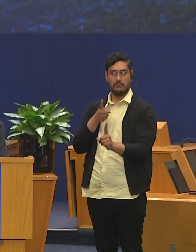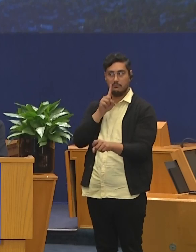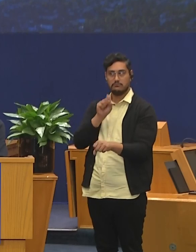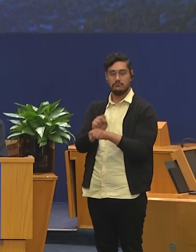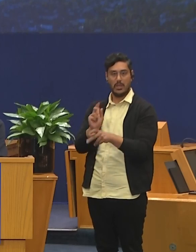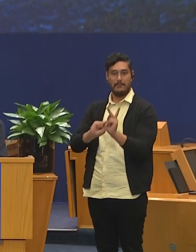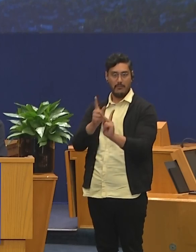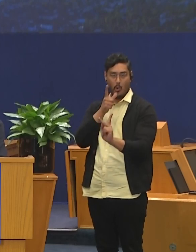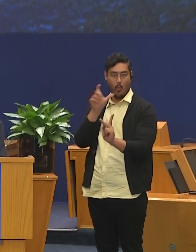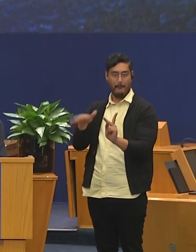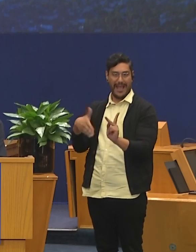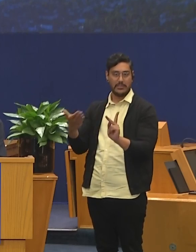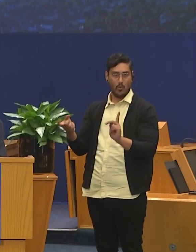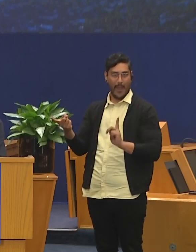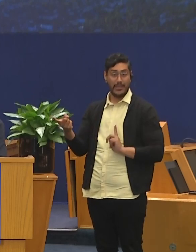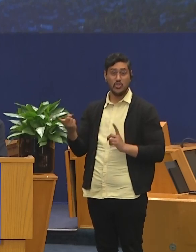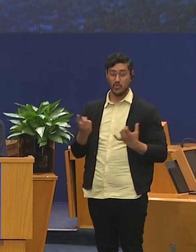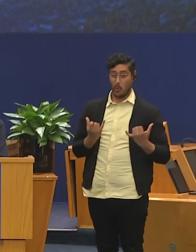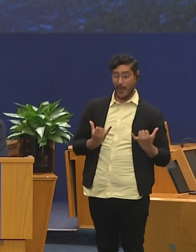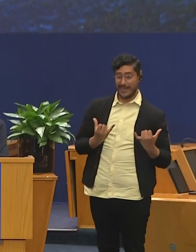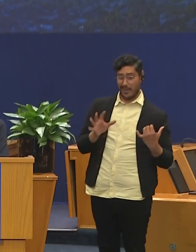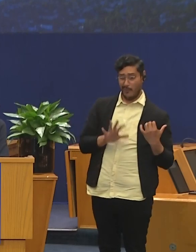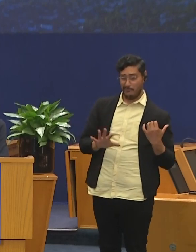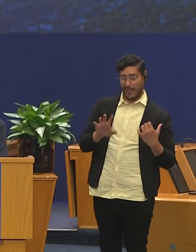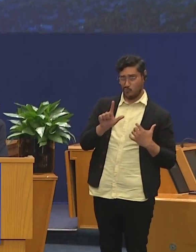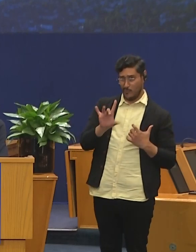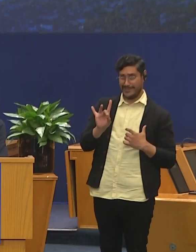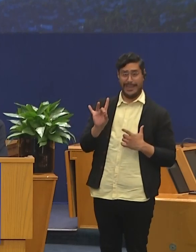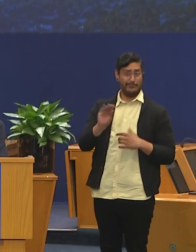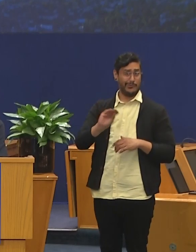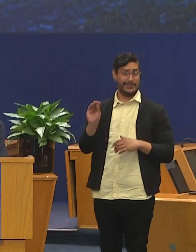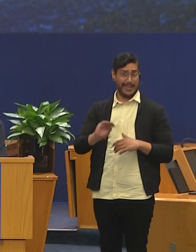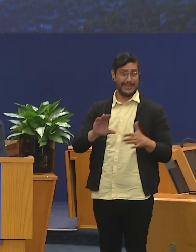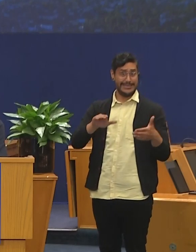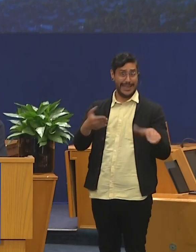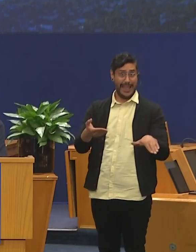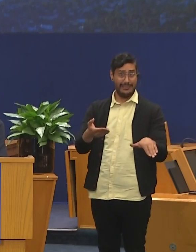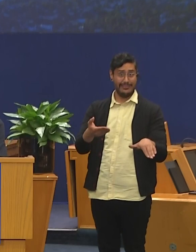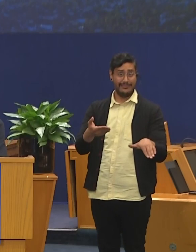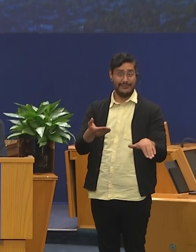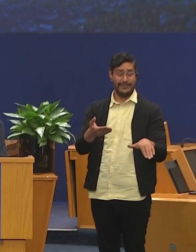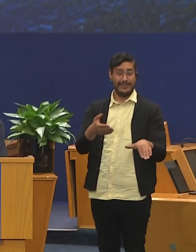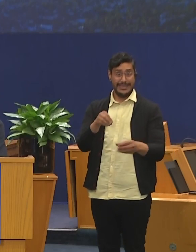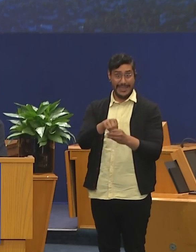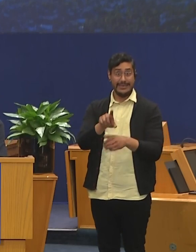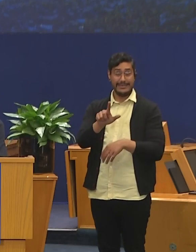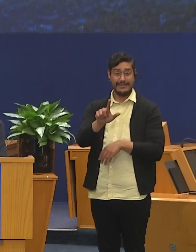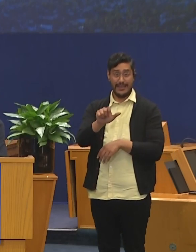PEOPLE WHO HAVE PASSED AWAY. SO, YES, RIGHT NOW IT WAS ABOUT